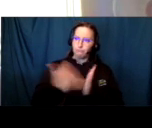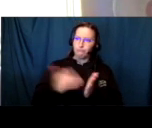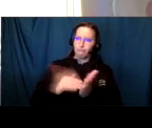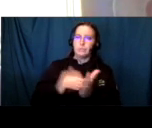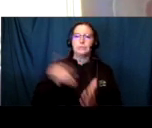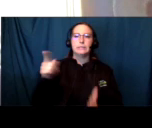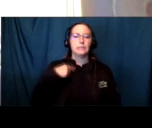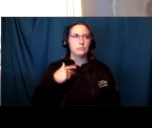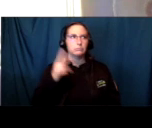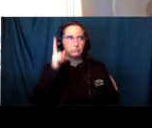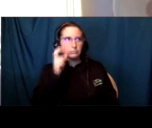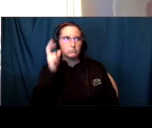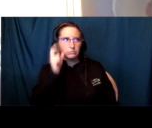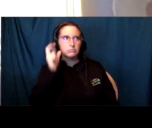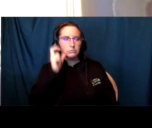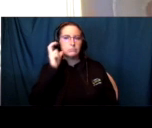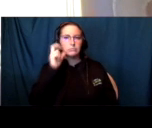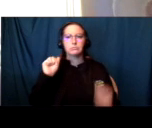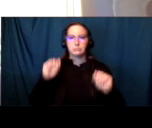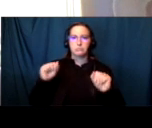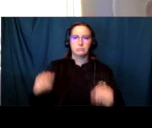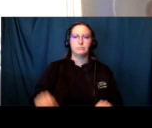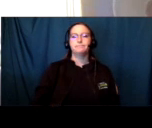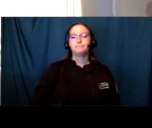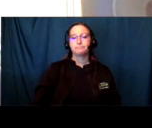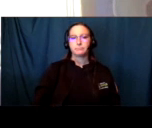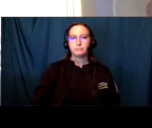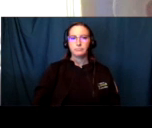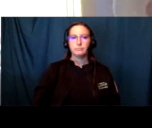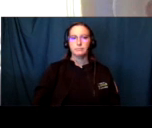to hear them. So that's called auditory bombardment